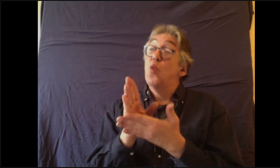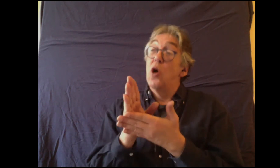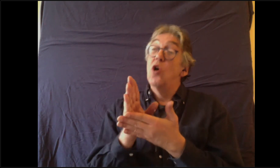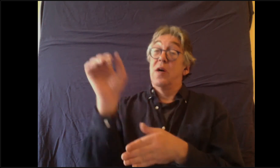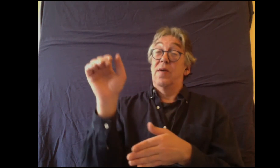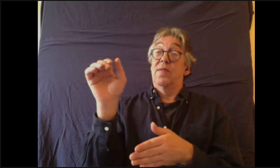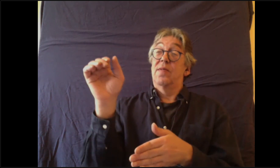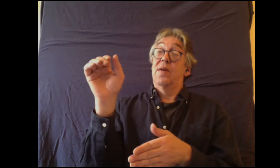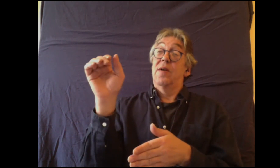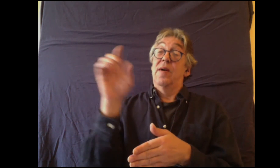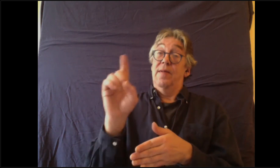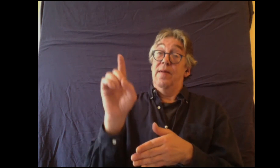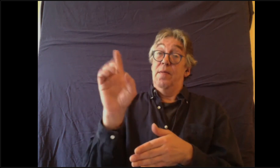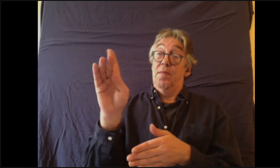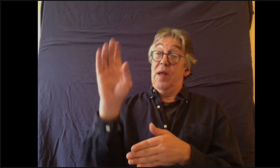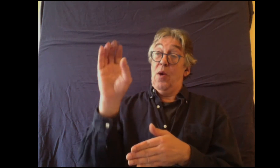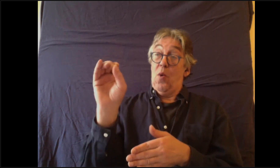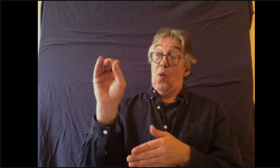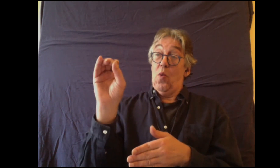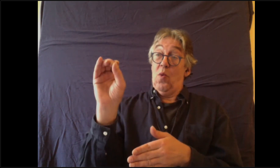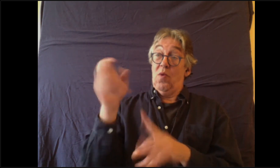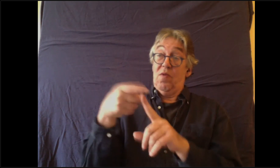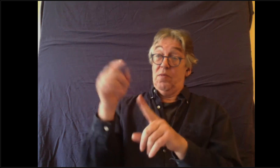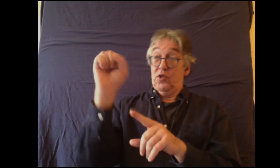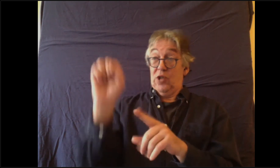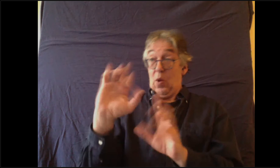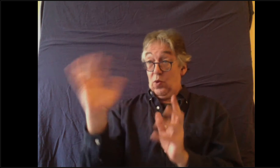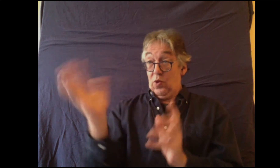and also the views of European DPOs are included.